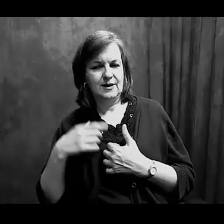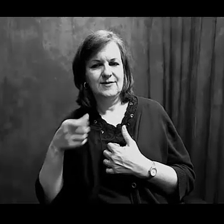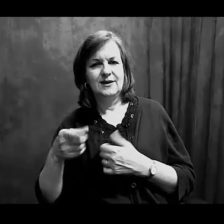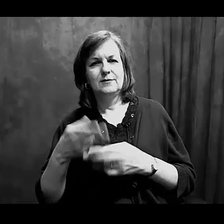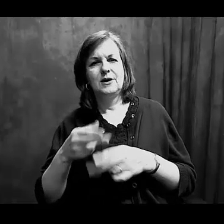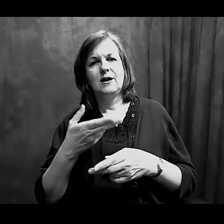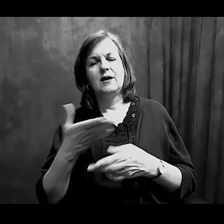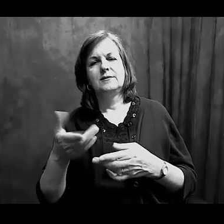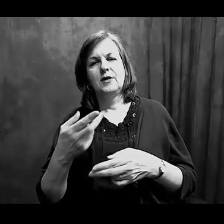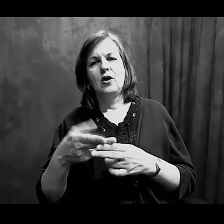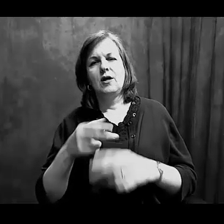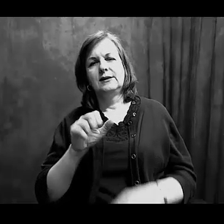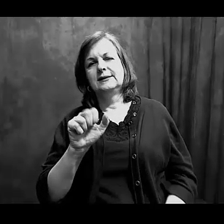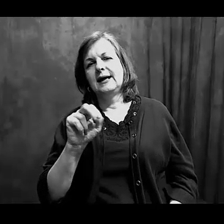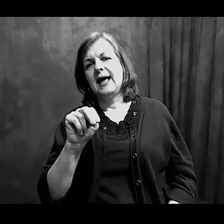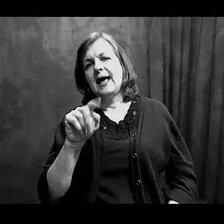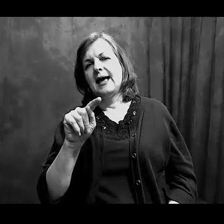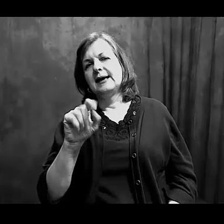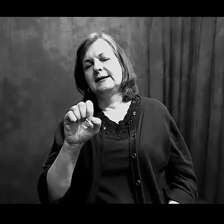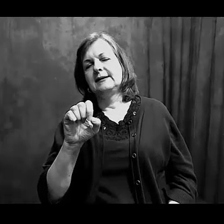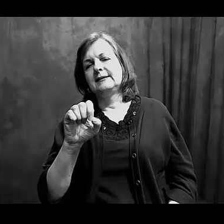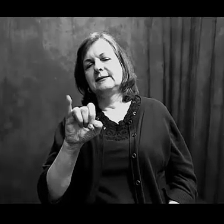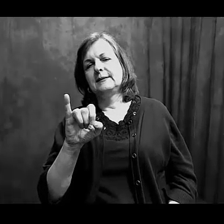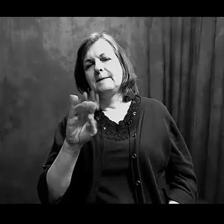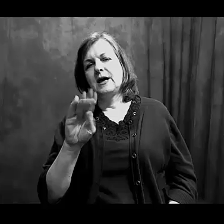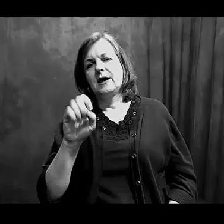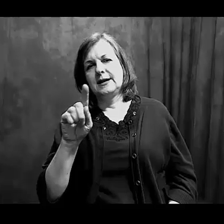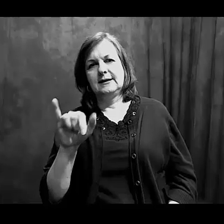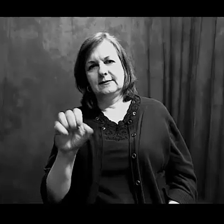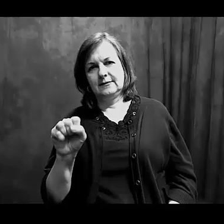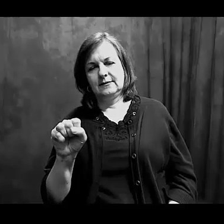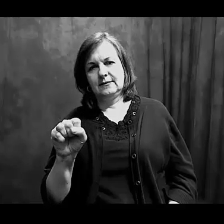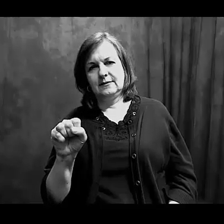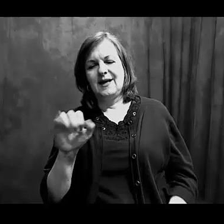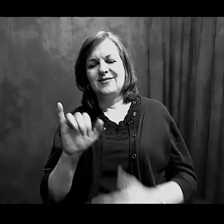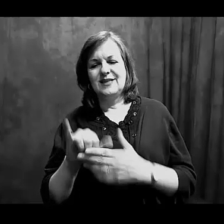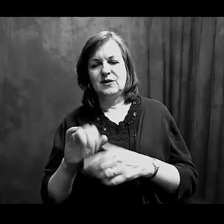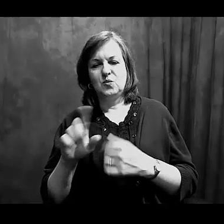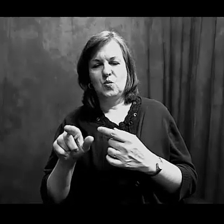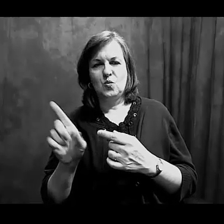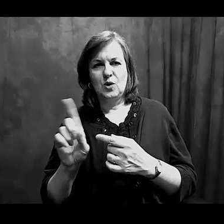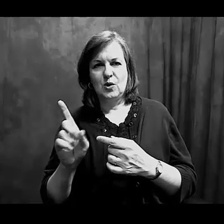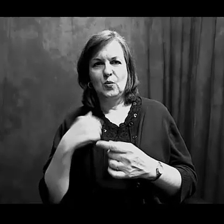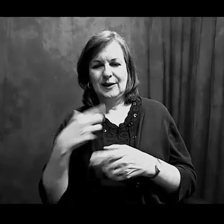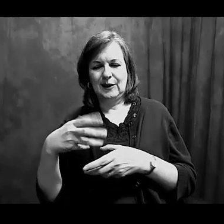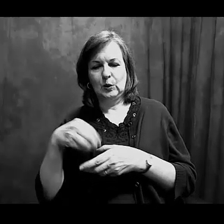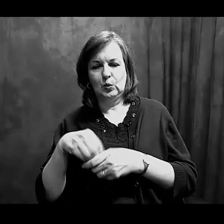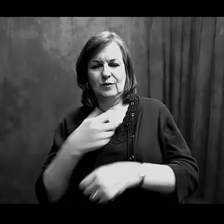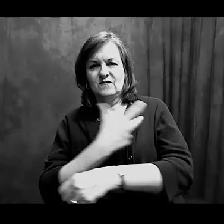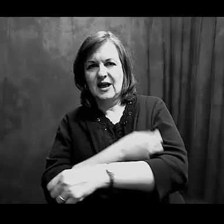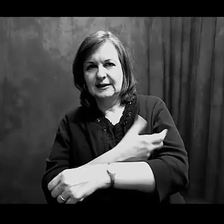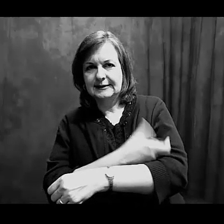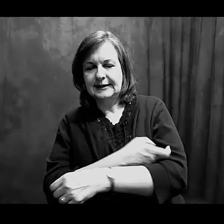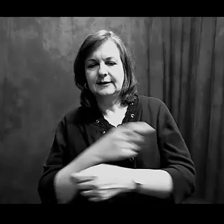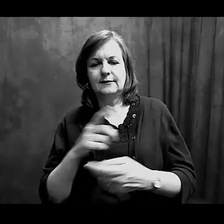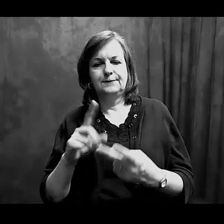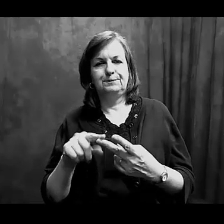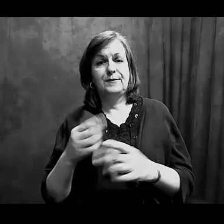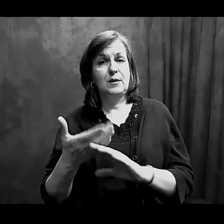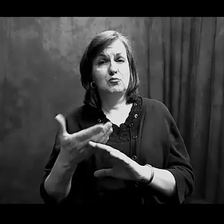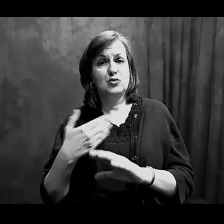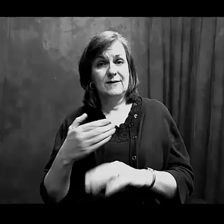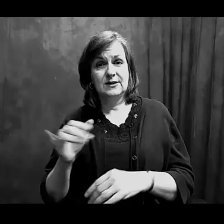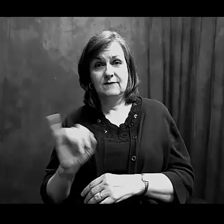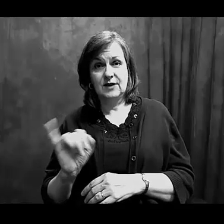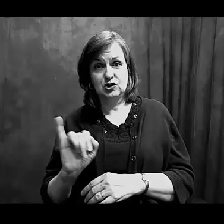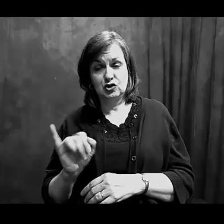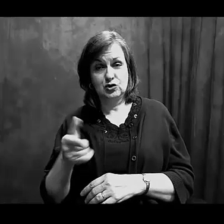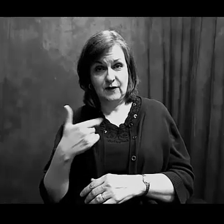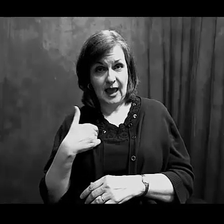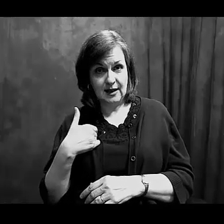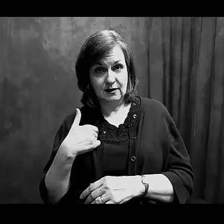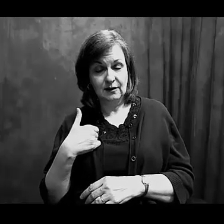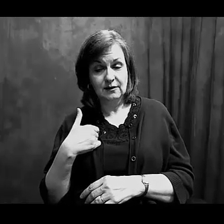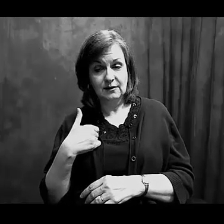relies on things like antibodies so this is where your vaccines are gonna come in to play this is where previous infections